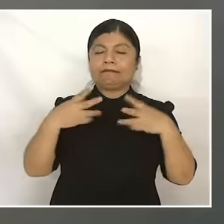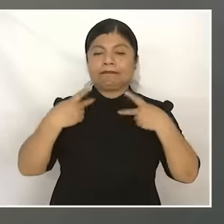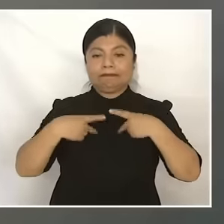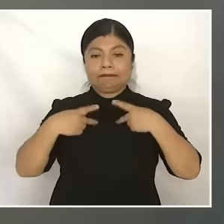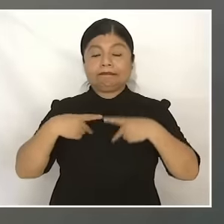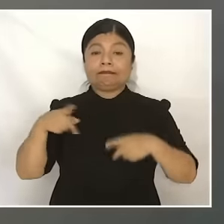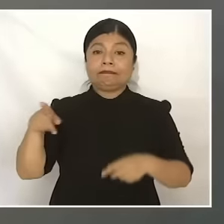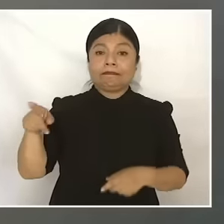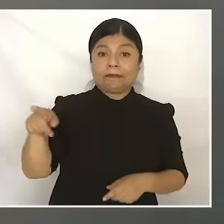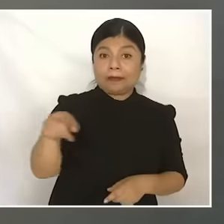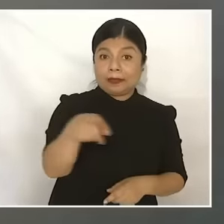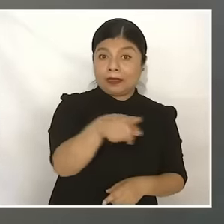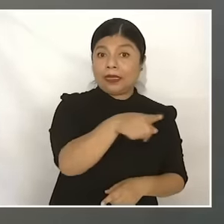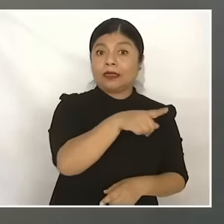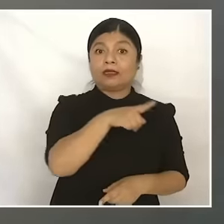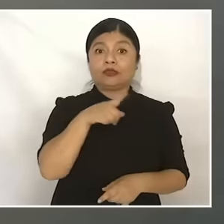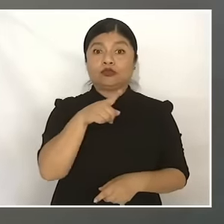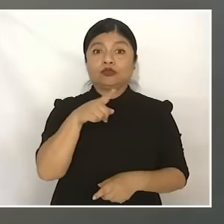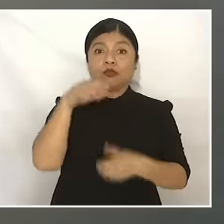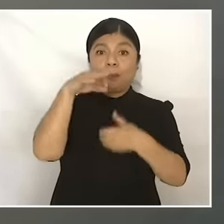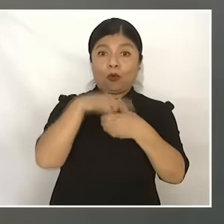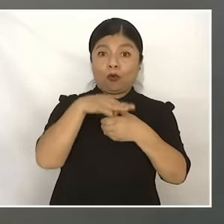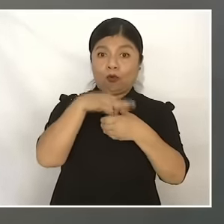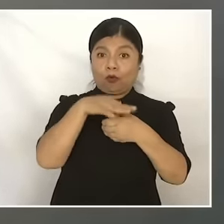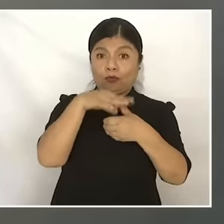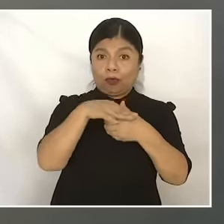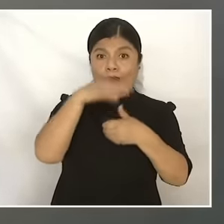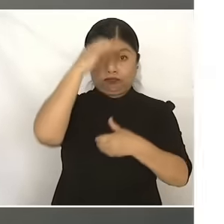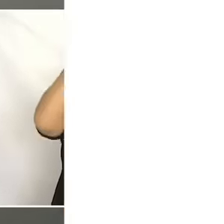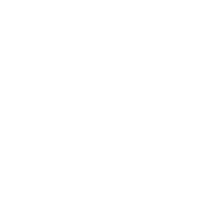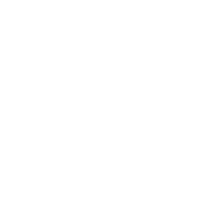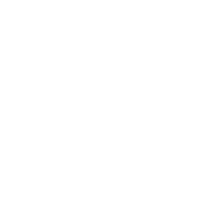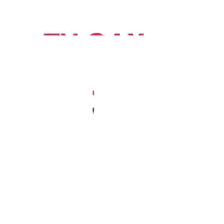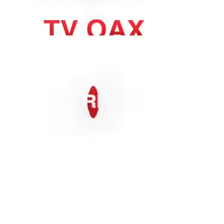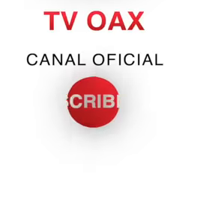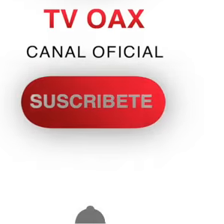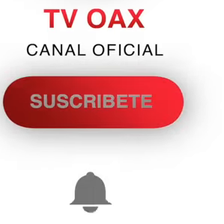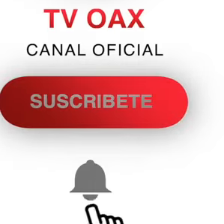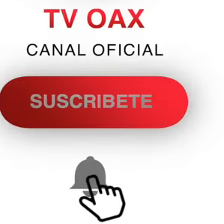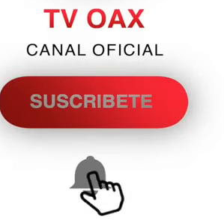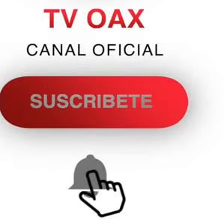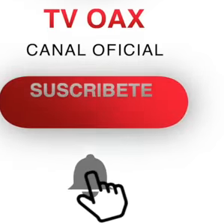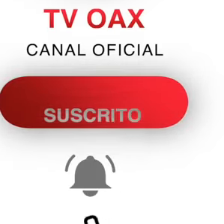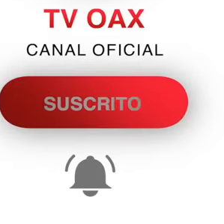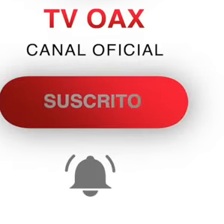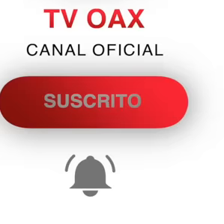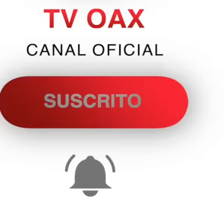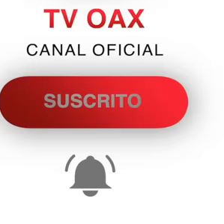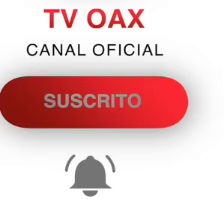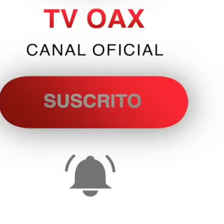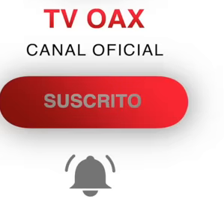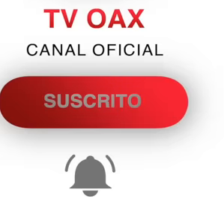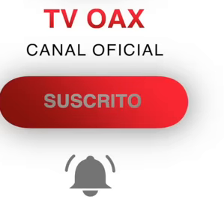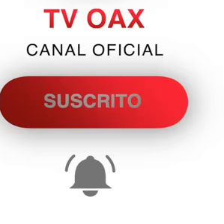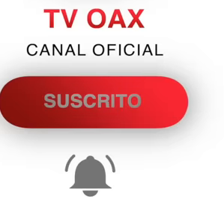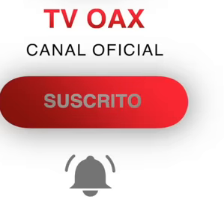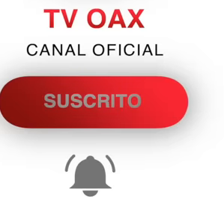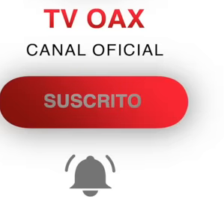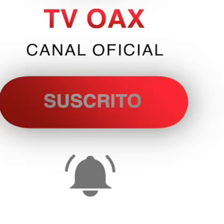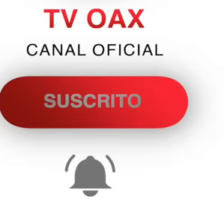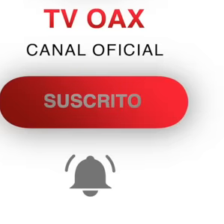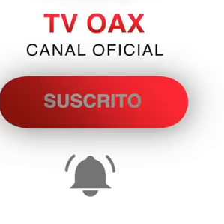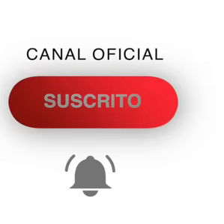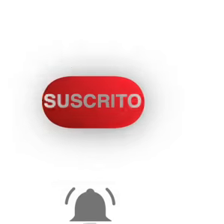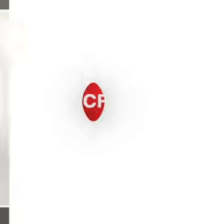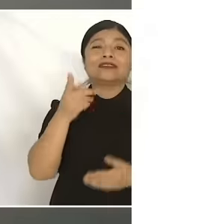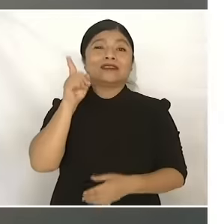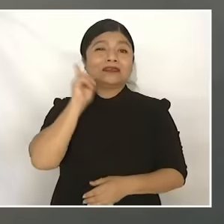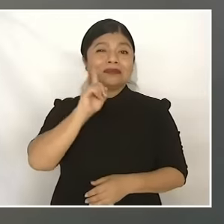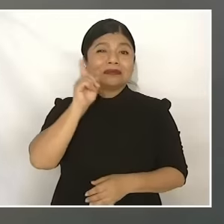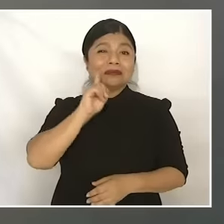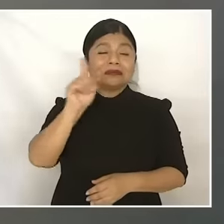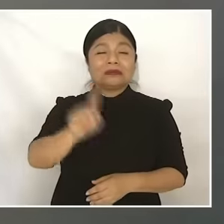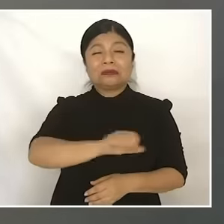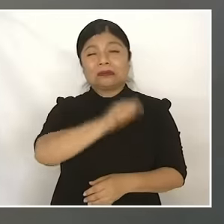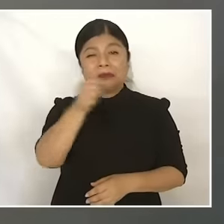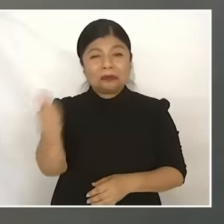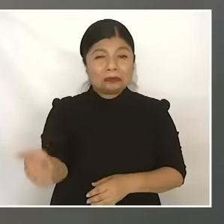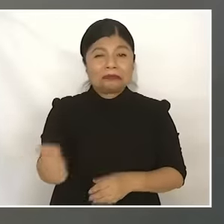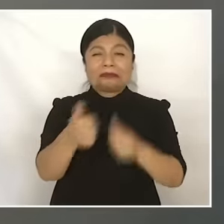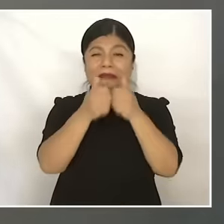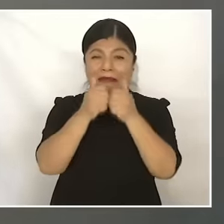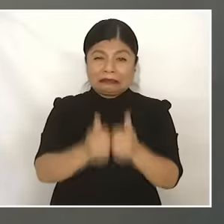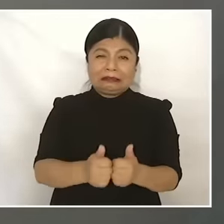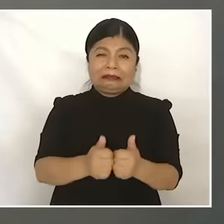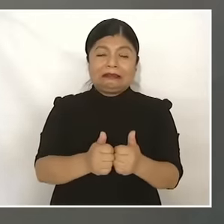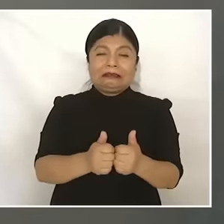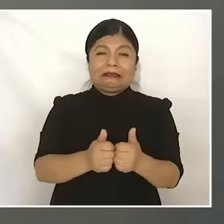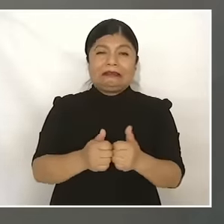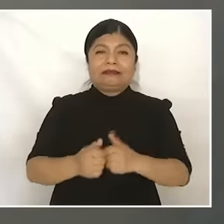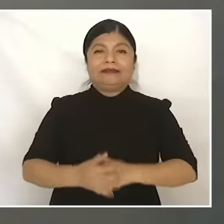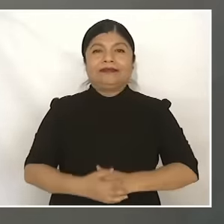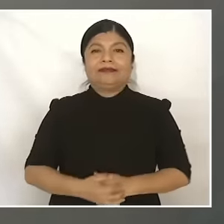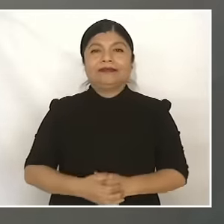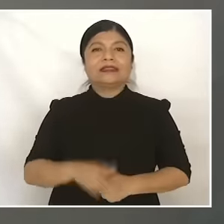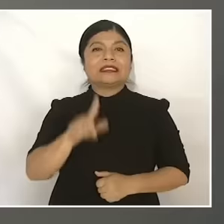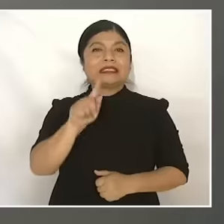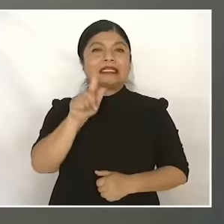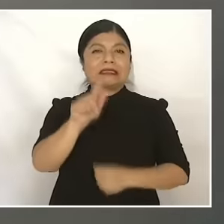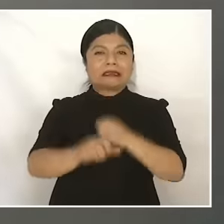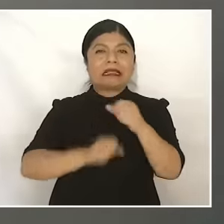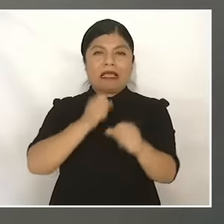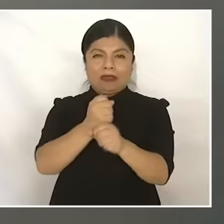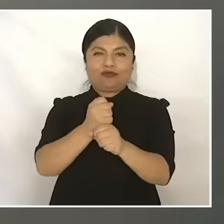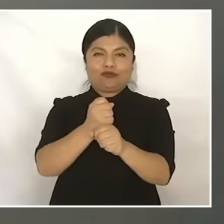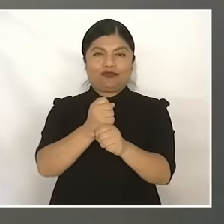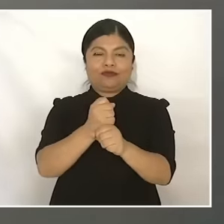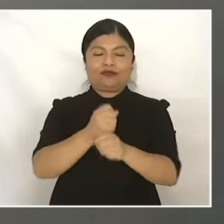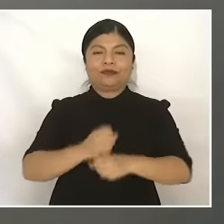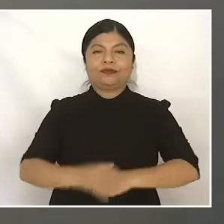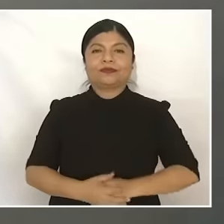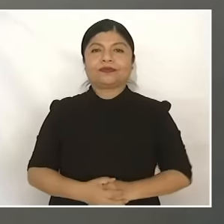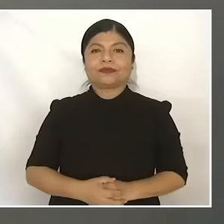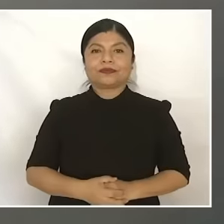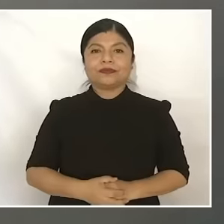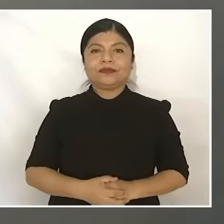Don Porfirio left and Doña Porfiria stayed for about 70 years. well eh Now together, because